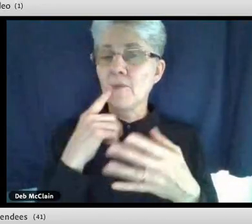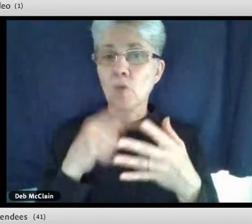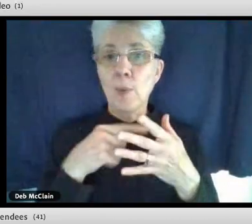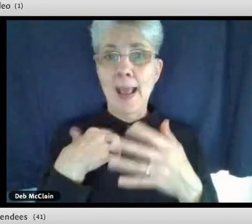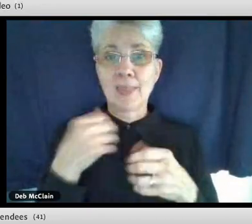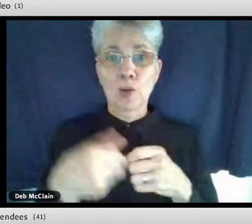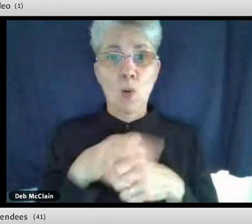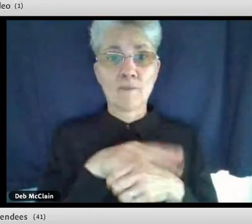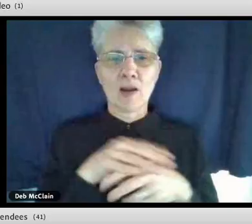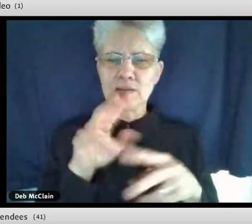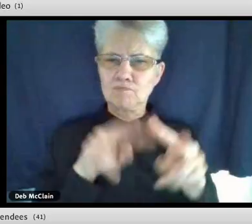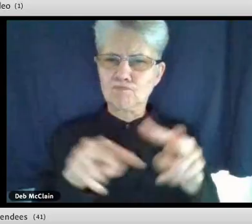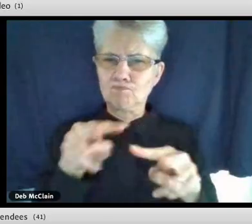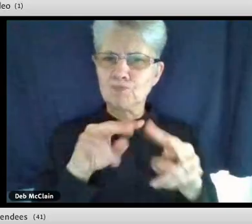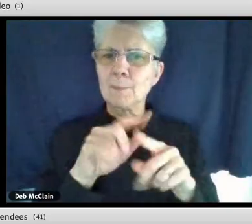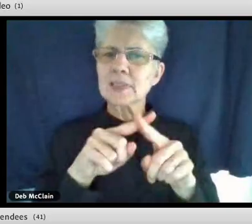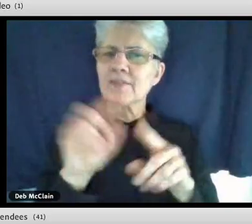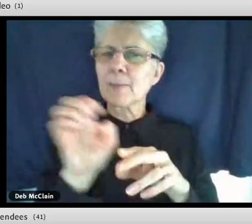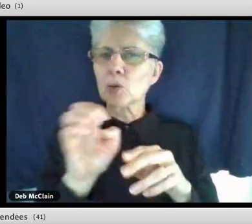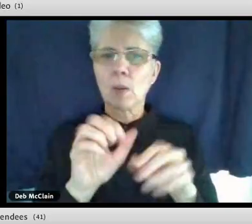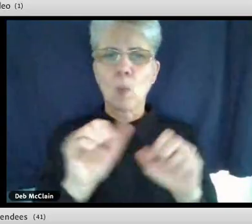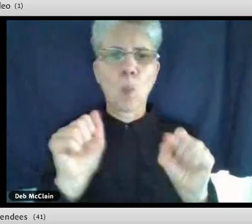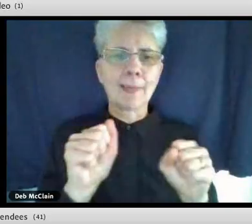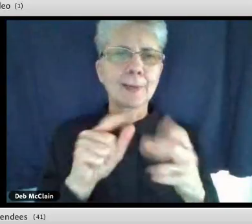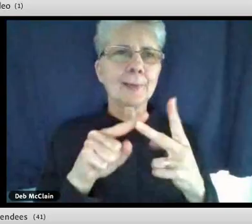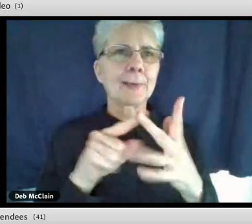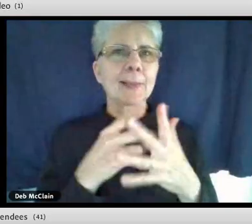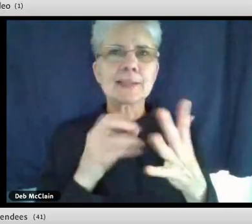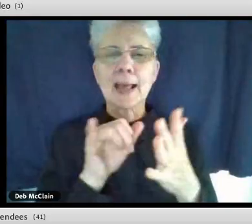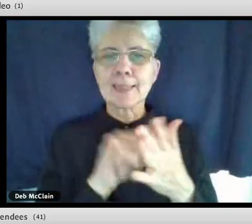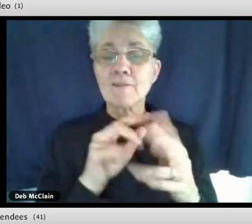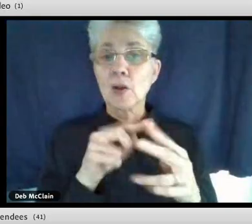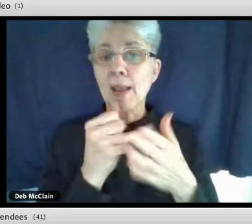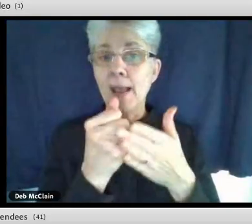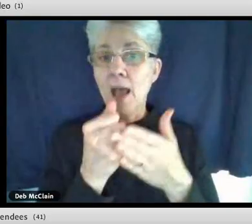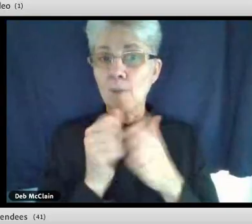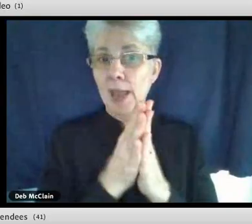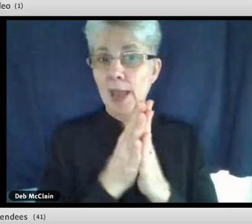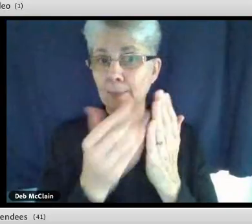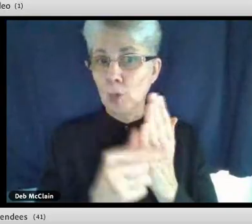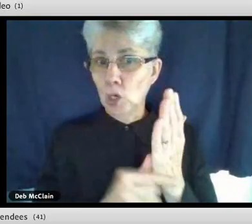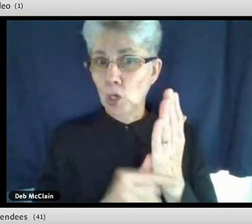I looked at this way back before we even had the coronavirus, so different emergencies, weather, different things like that.